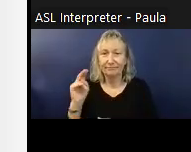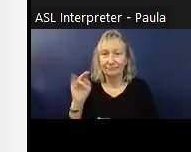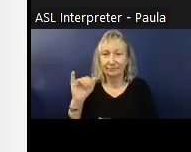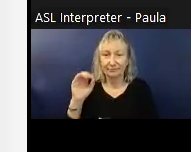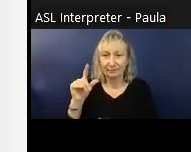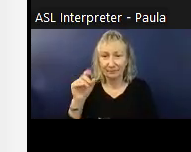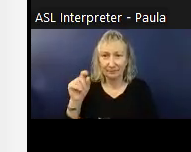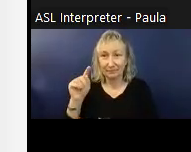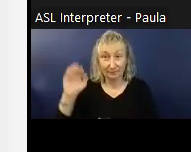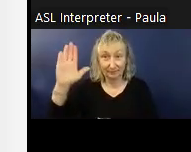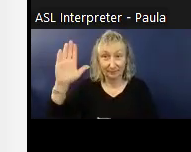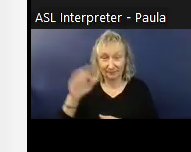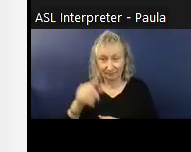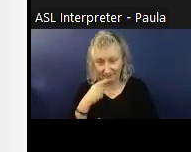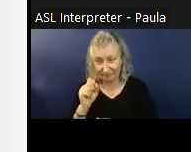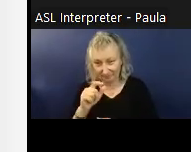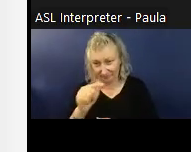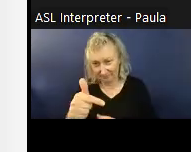So my question is on, it's on the beginning.